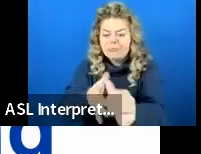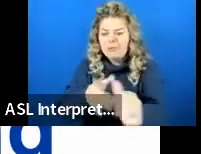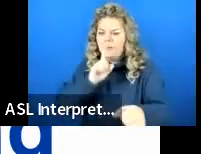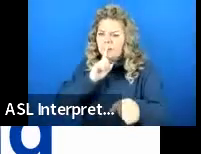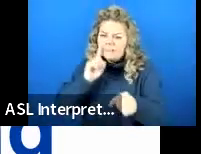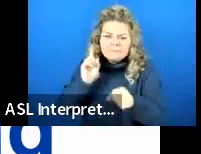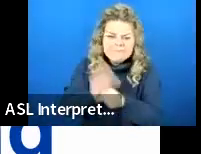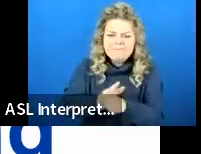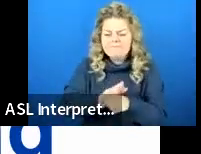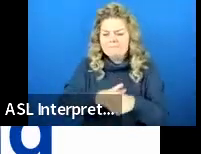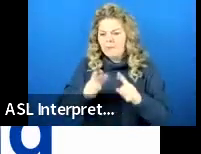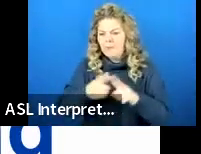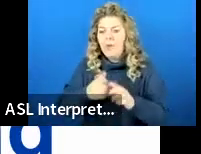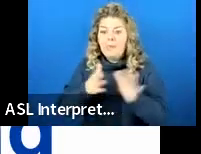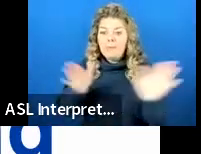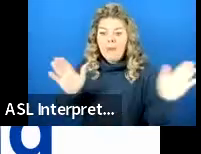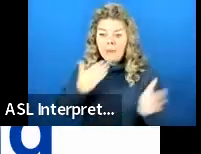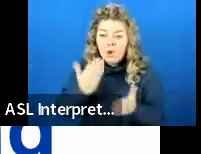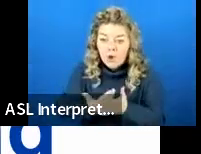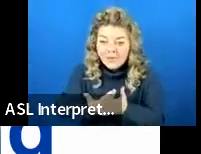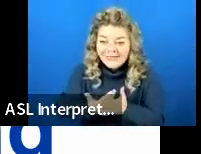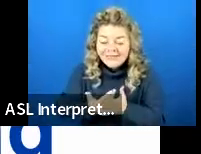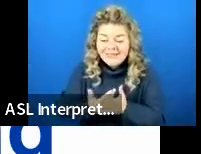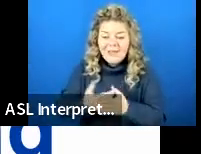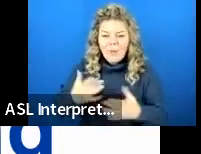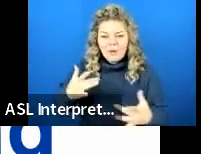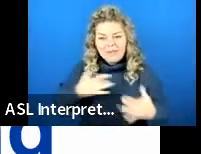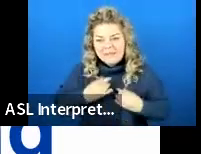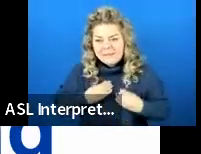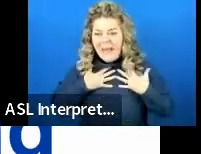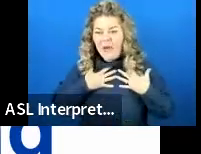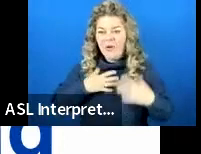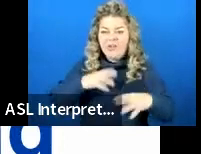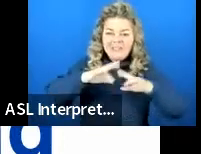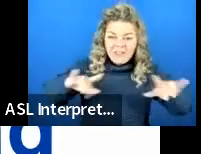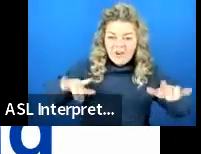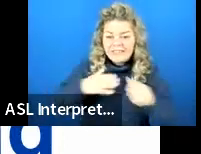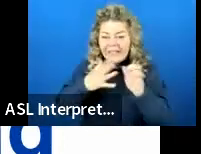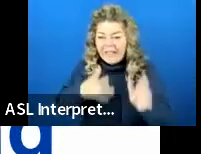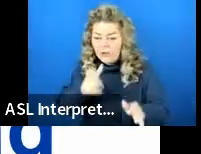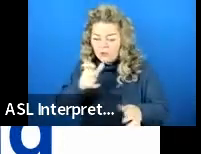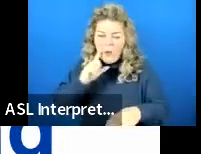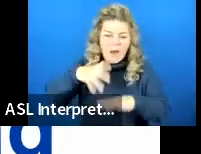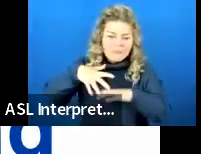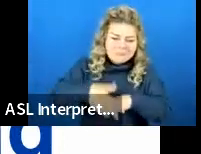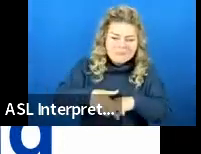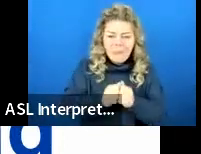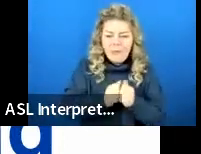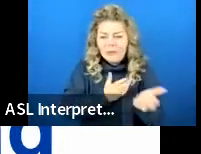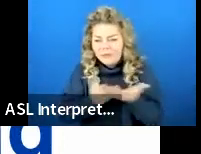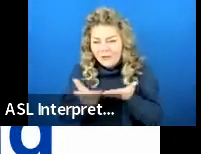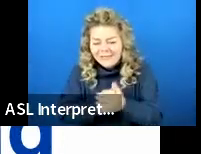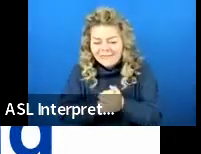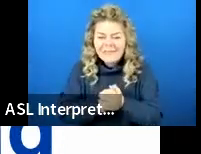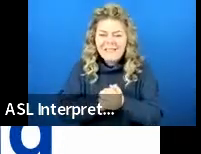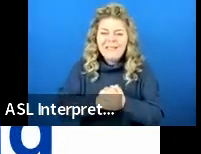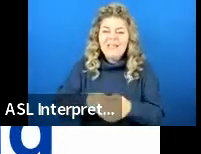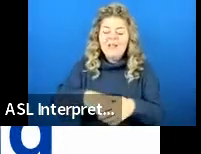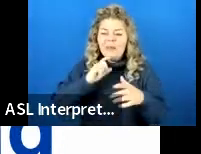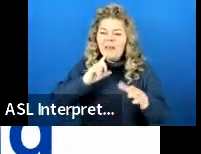to the public good, where we seek to inspire diverse leaders who are grounded in service, who conduct transformational research